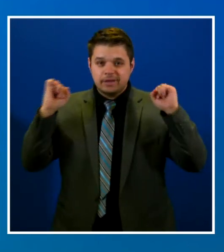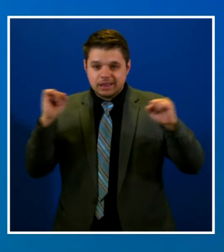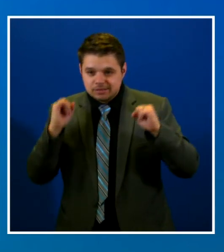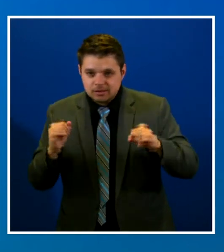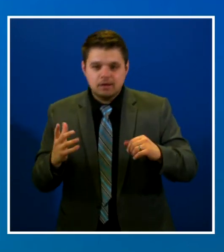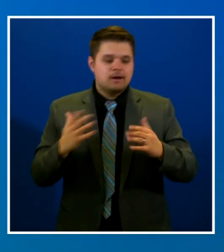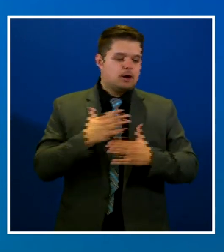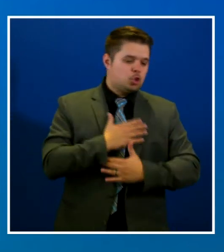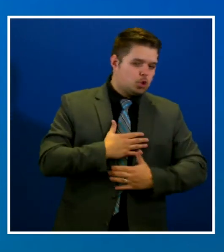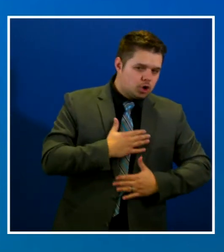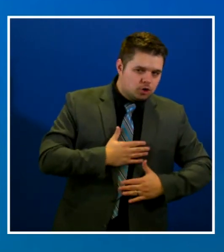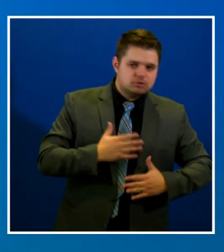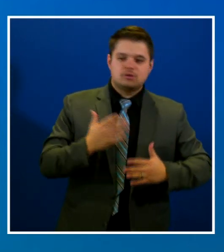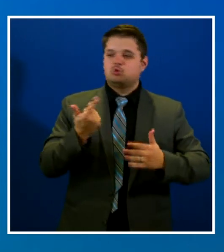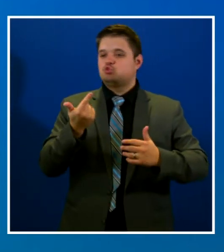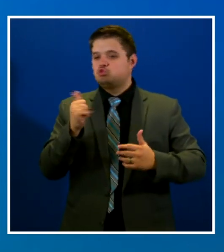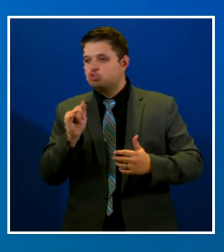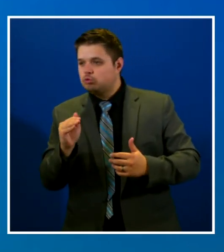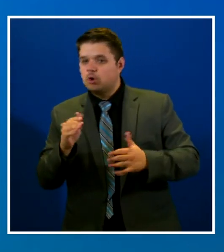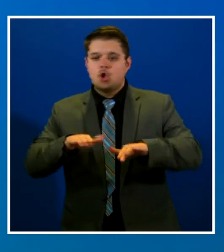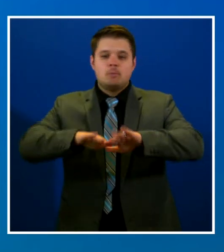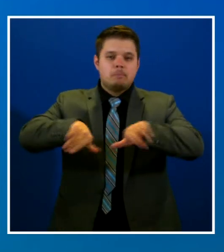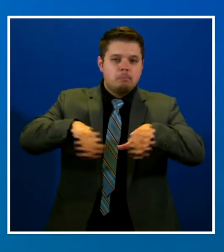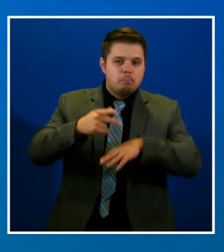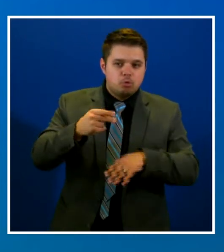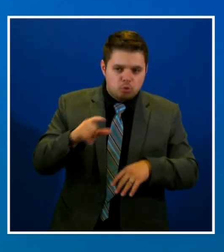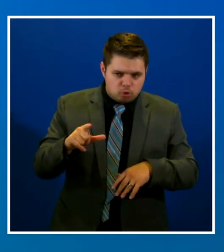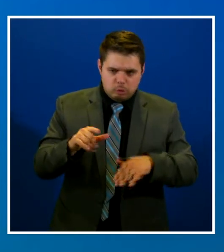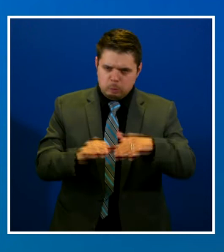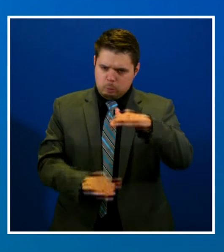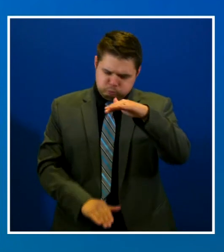indoor pools are permitted with a maximum of 25% capacity,